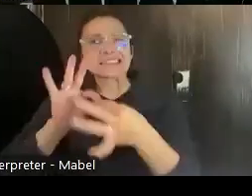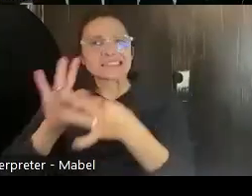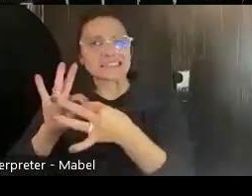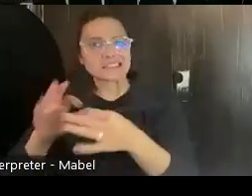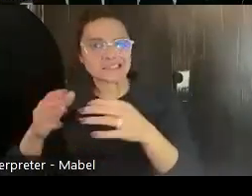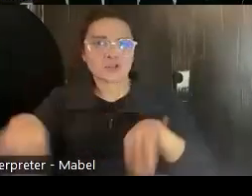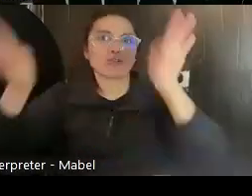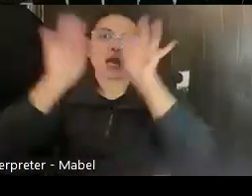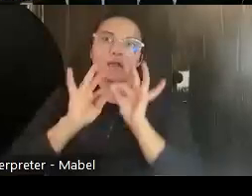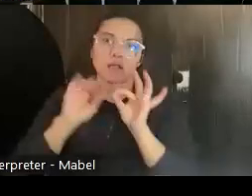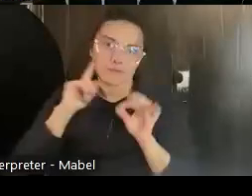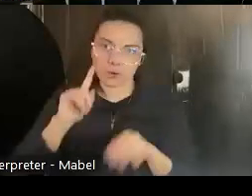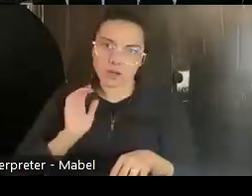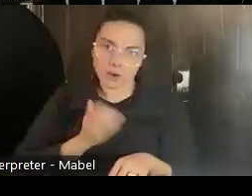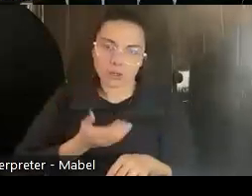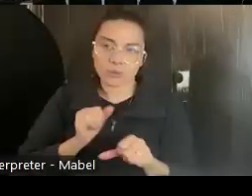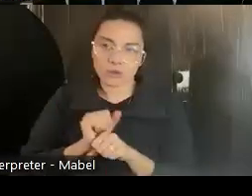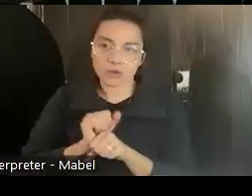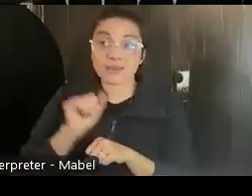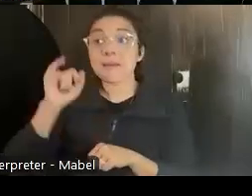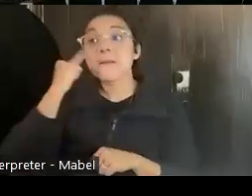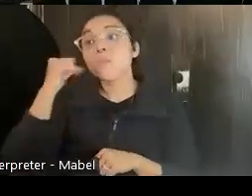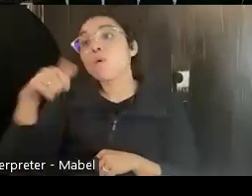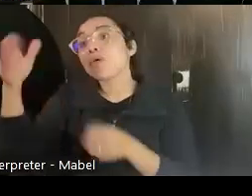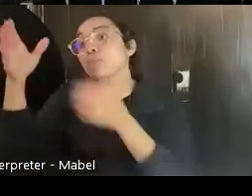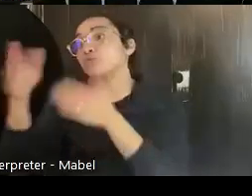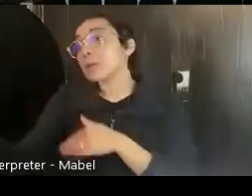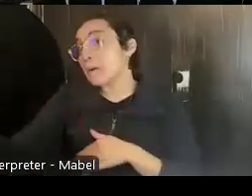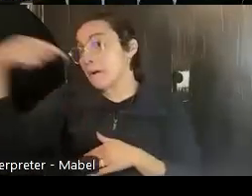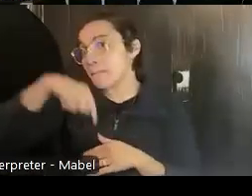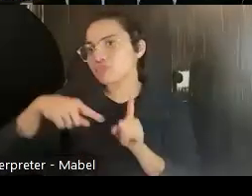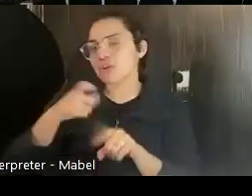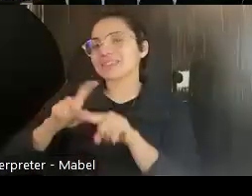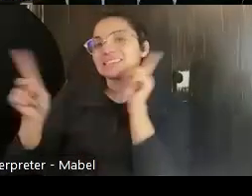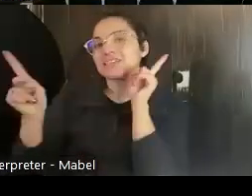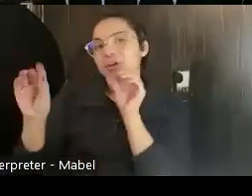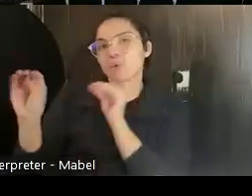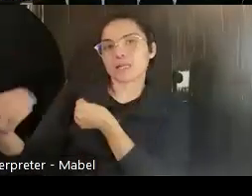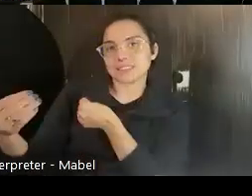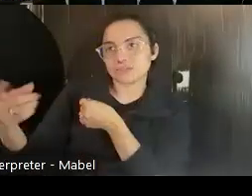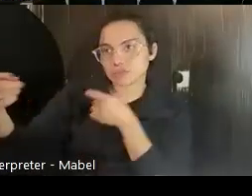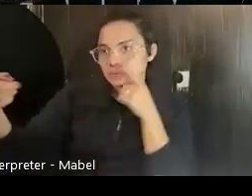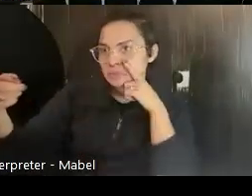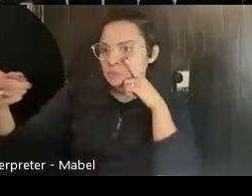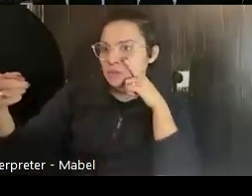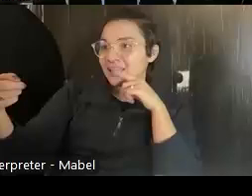to us from another organization um unless it's the wrong level of care we're always referring back so